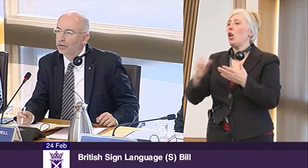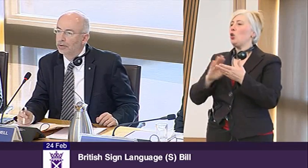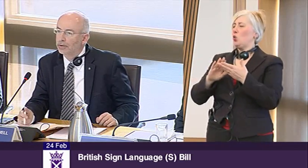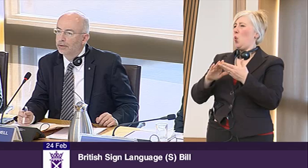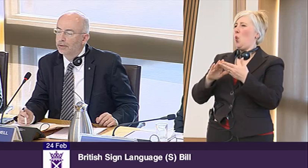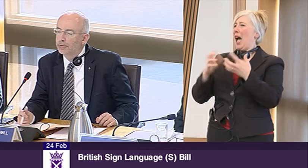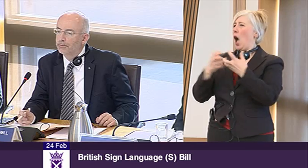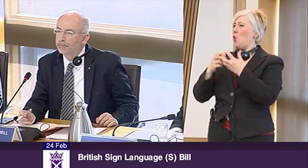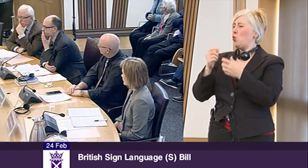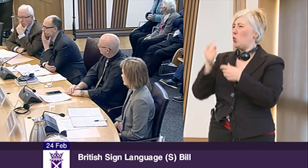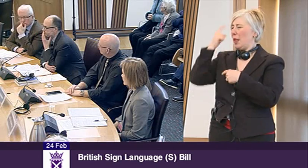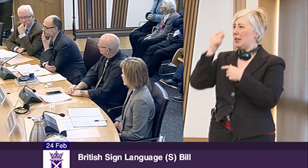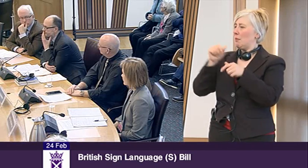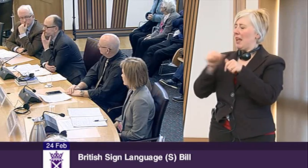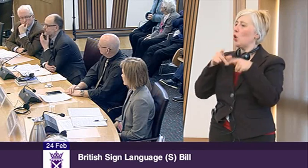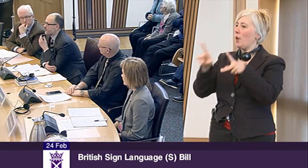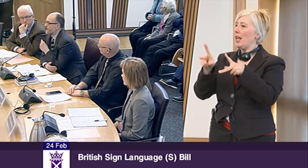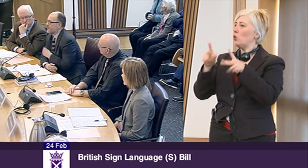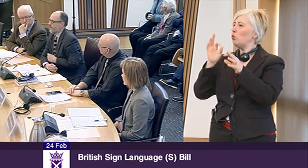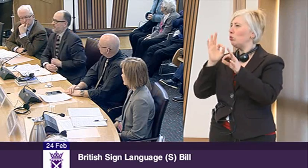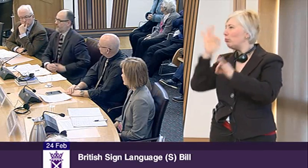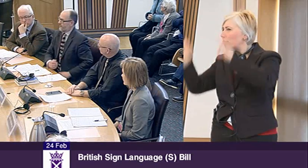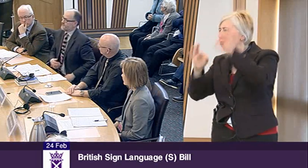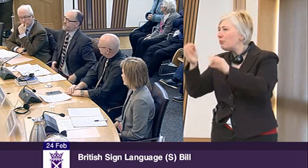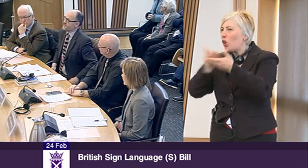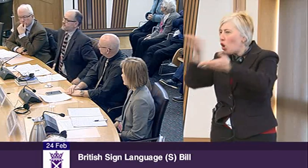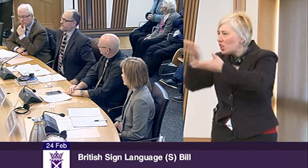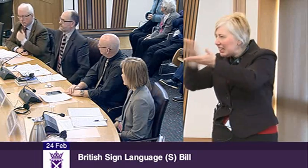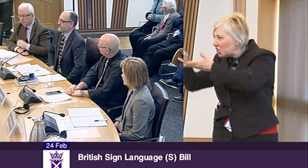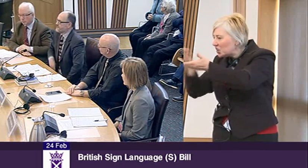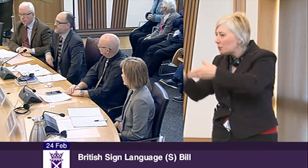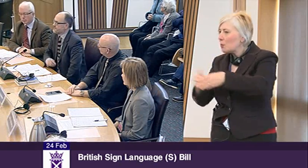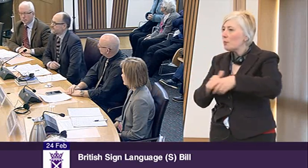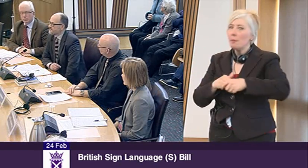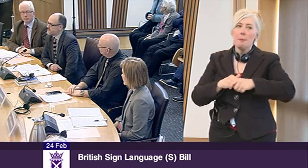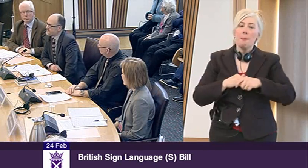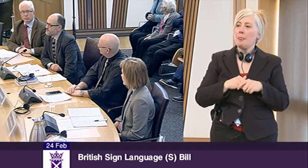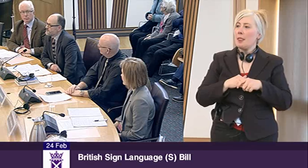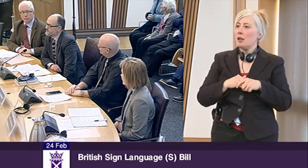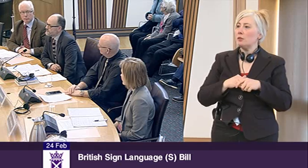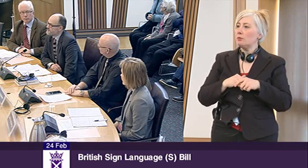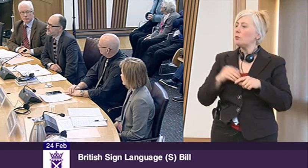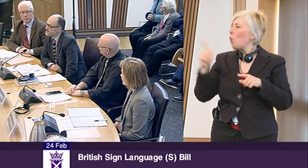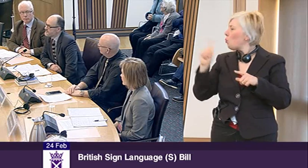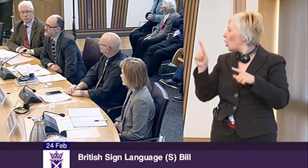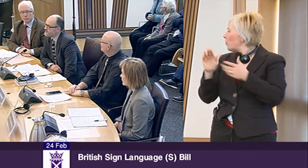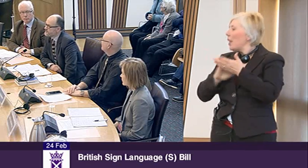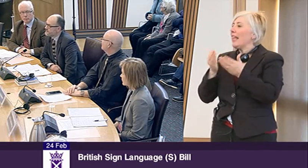Professor Turner: Are you asking us to respond to the suggestion of statements as opposed to— The Convener: No—I am asking about collective consultation.